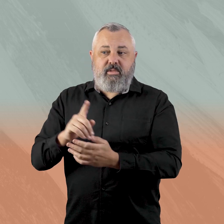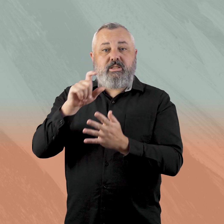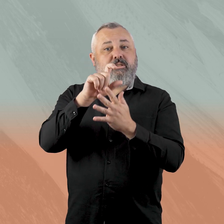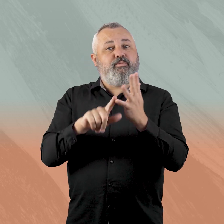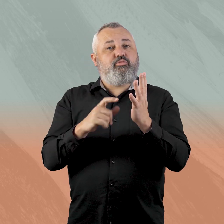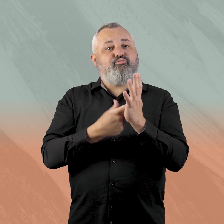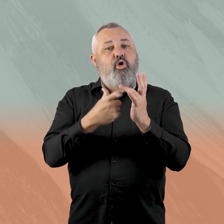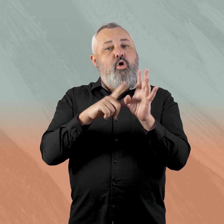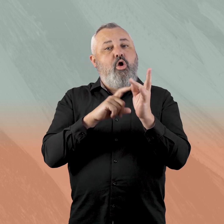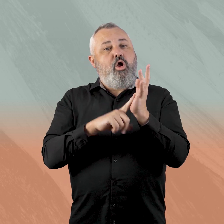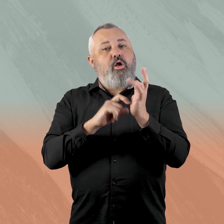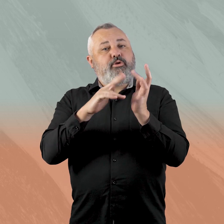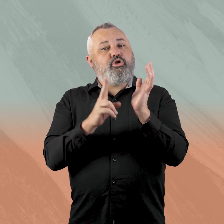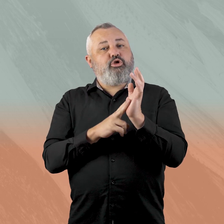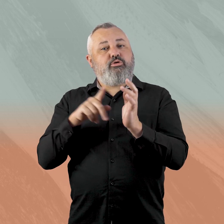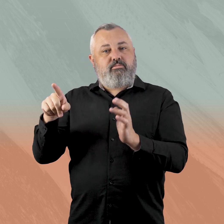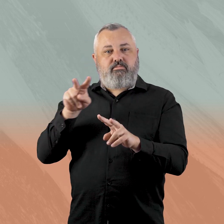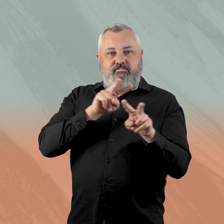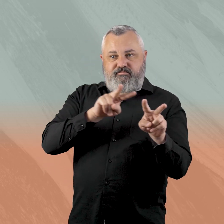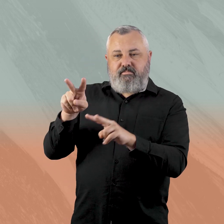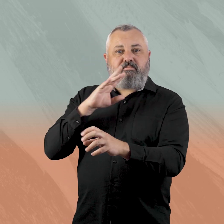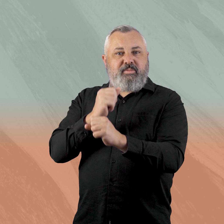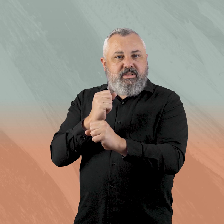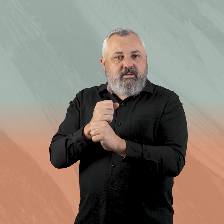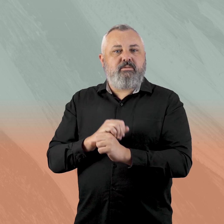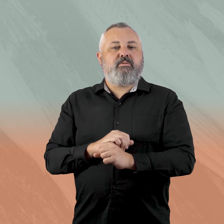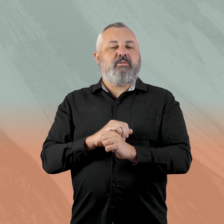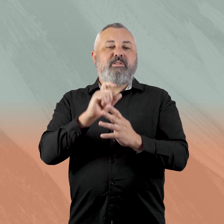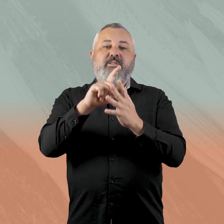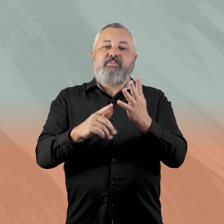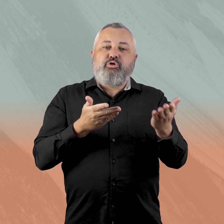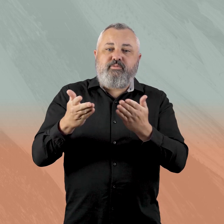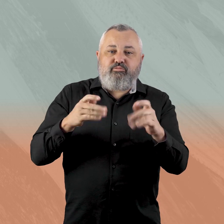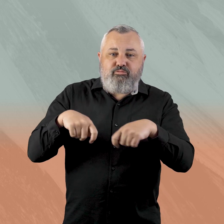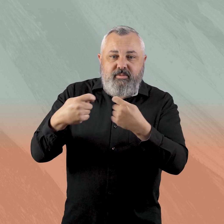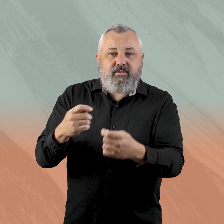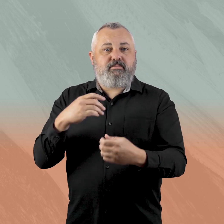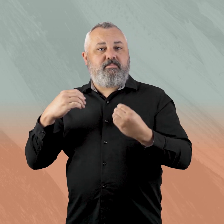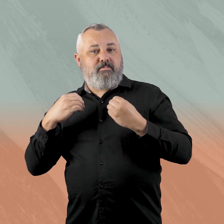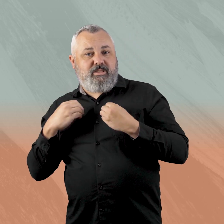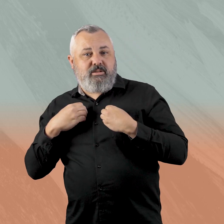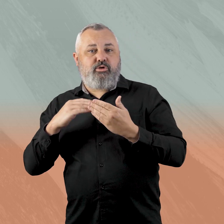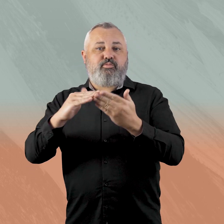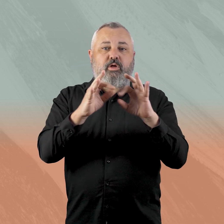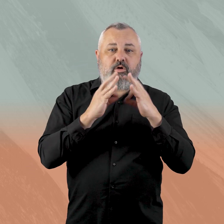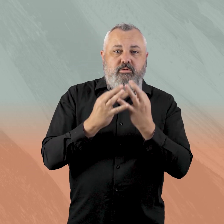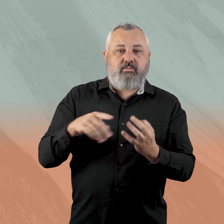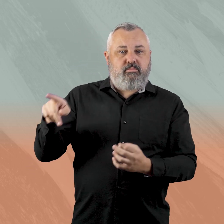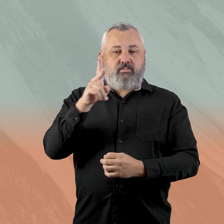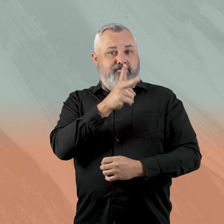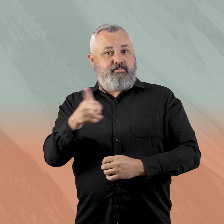The Disability Royal Commission heard that ‘governments, disability service providers, businesses and community organisations often